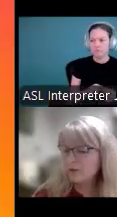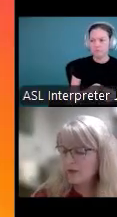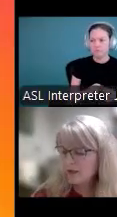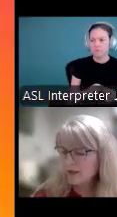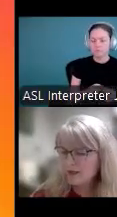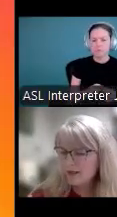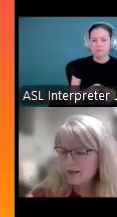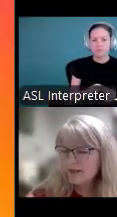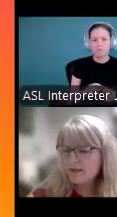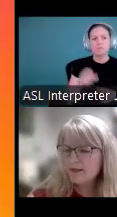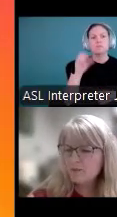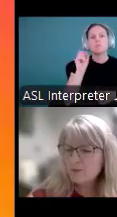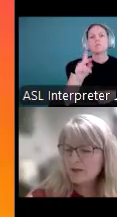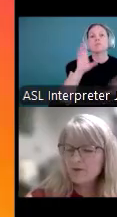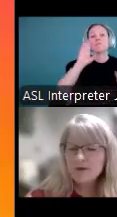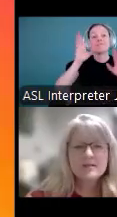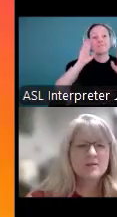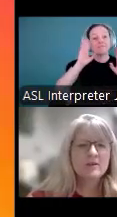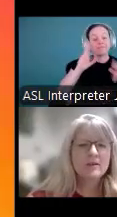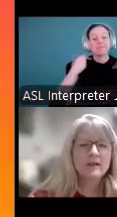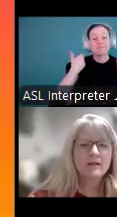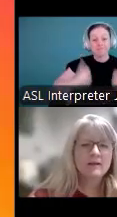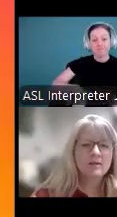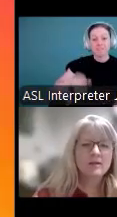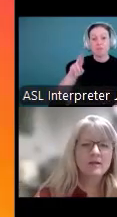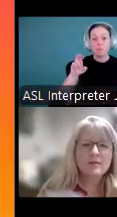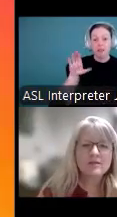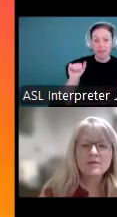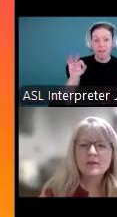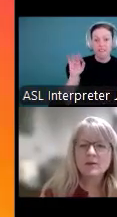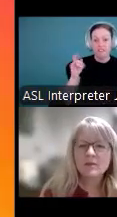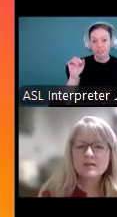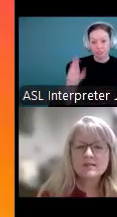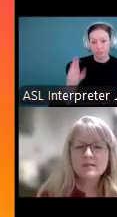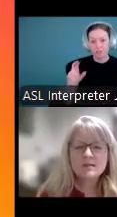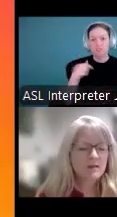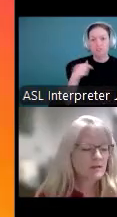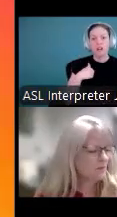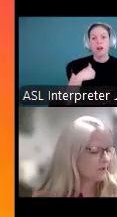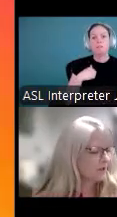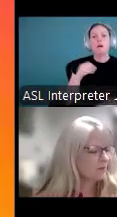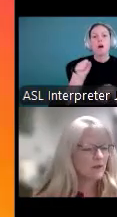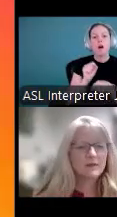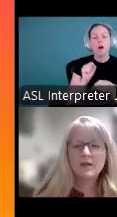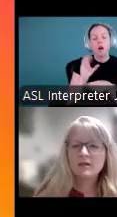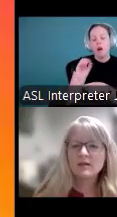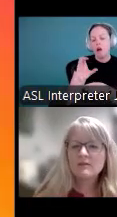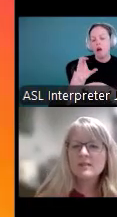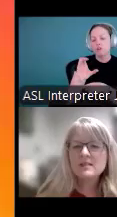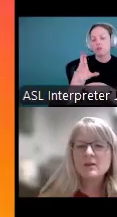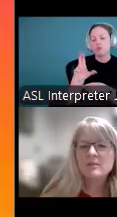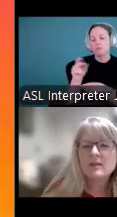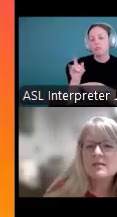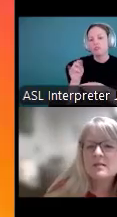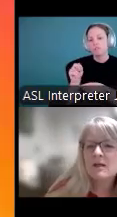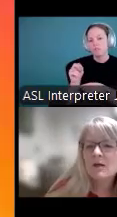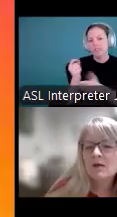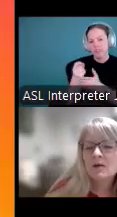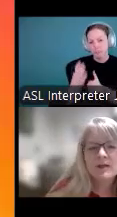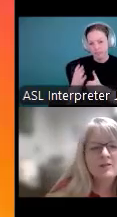everyone. I am Rebecca Foster, and I'm an Occupational Therapist working with the Minot Infant Development Early